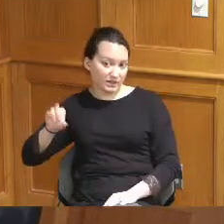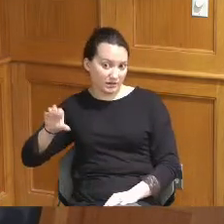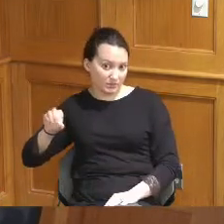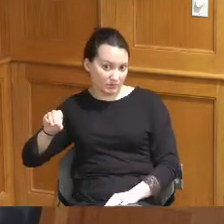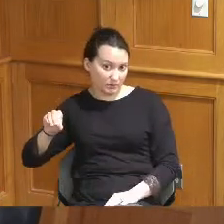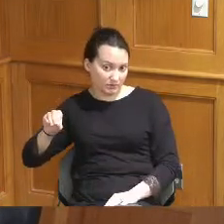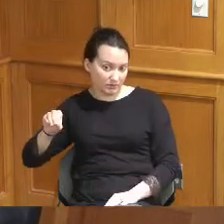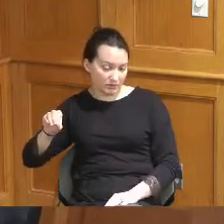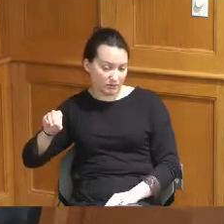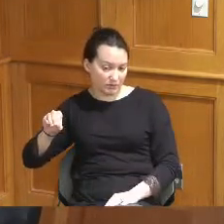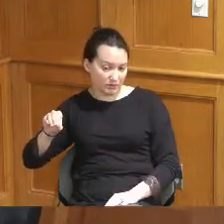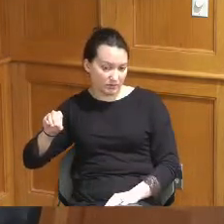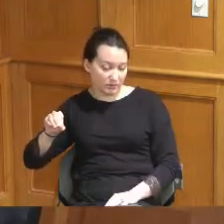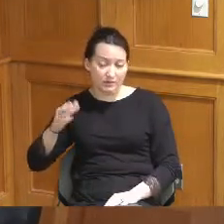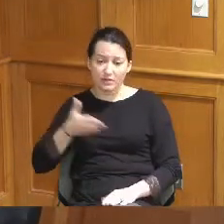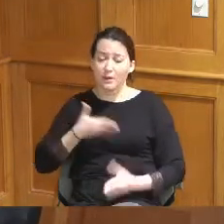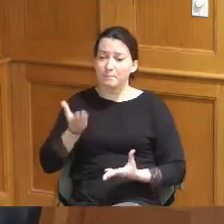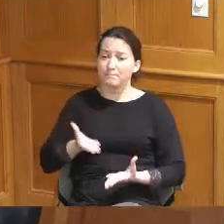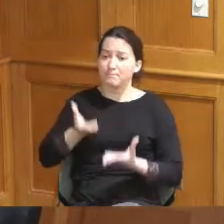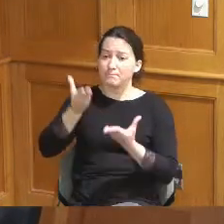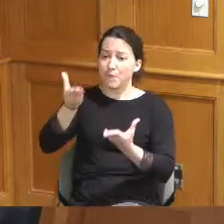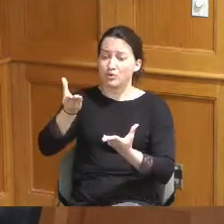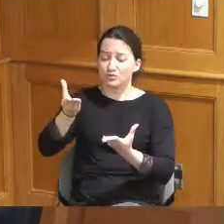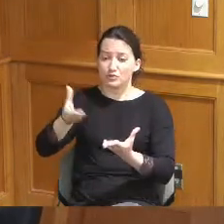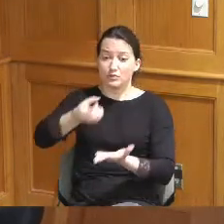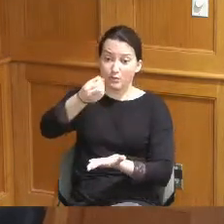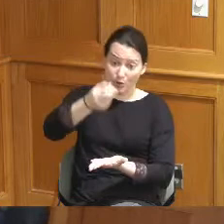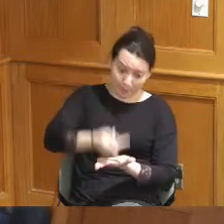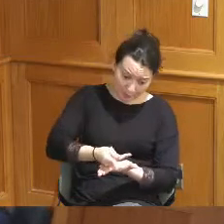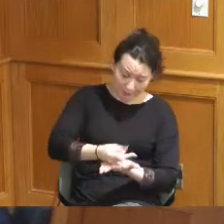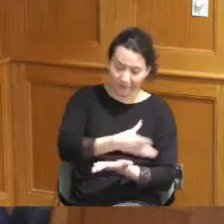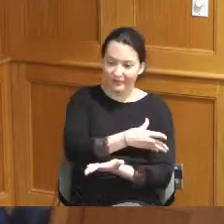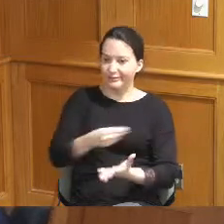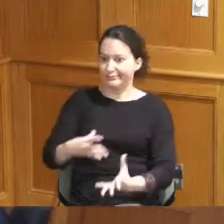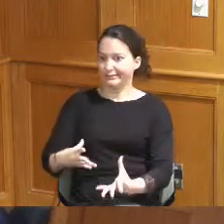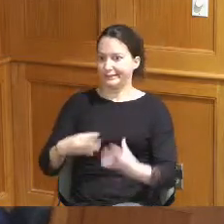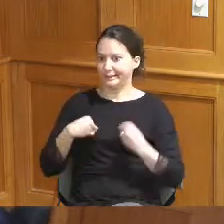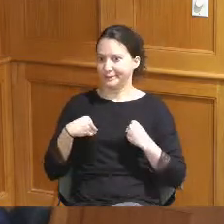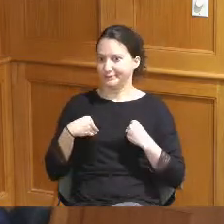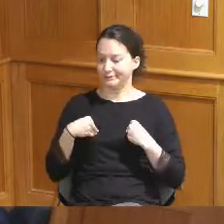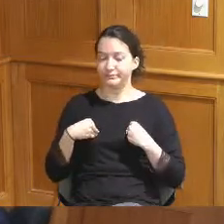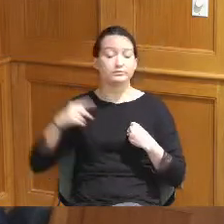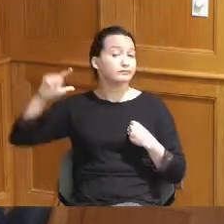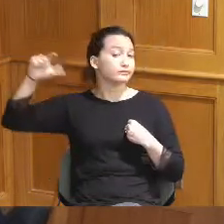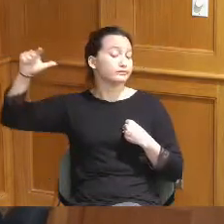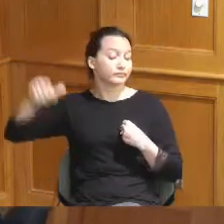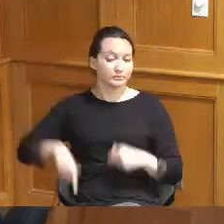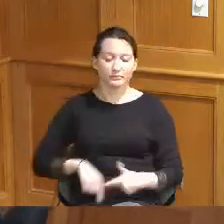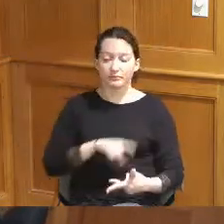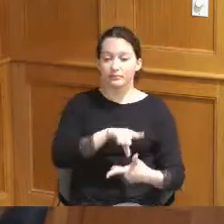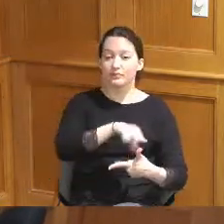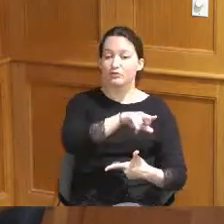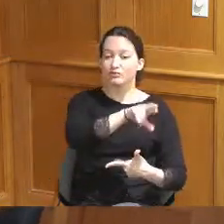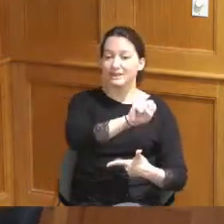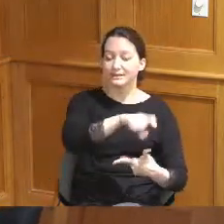I take a motion to approve and accept whatever second Commissioner Reece yes Commissioner